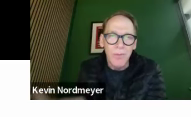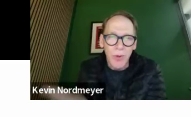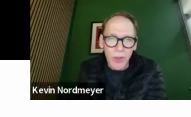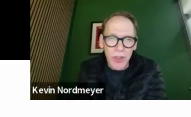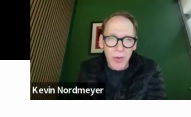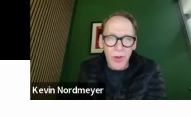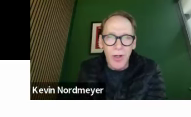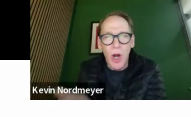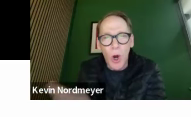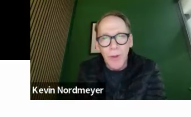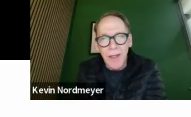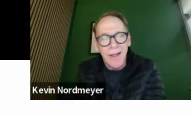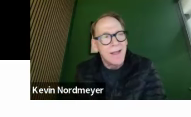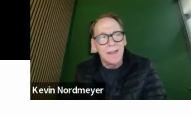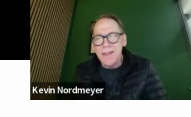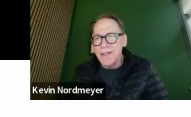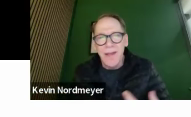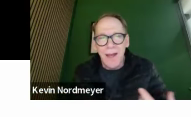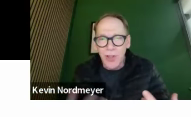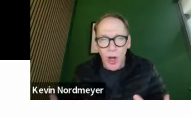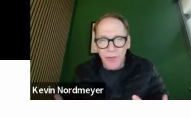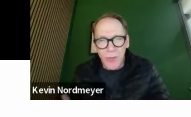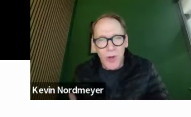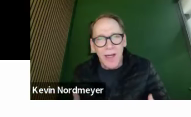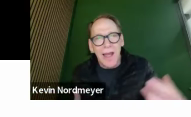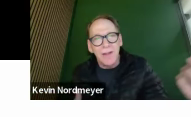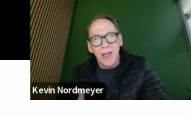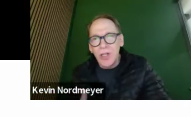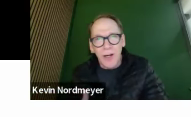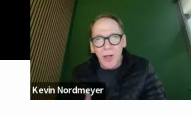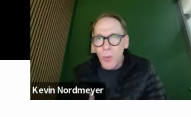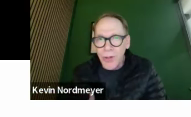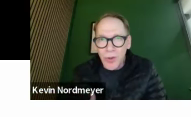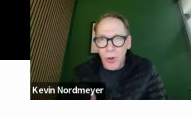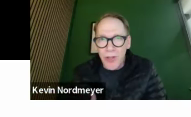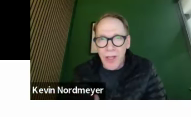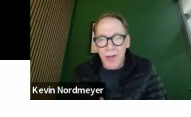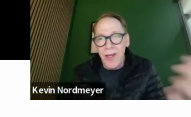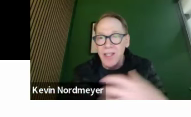to approach a door, open it. Let's say they have coffee in one hand, trying to open a door with another